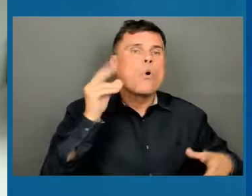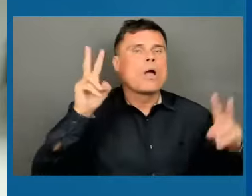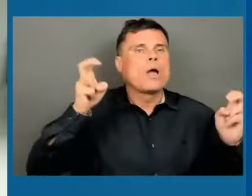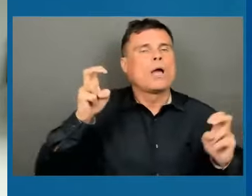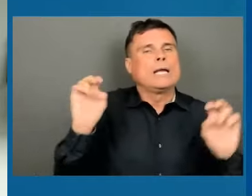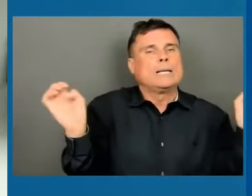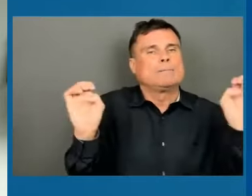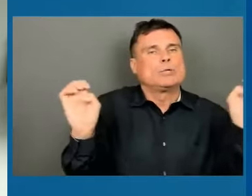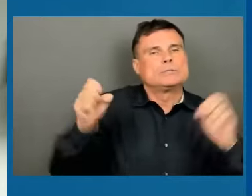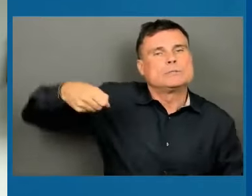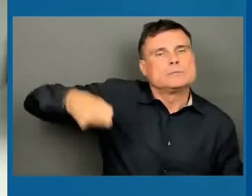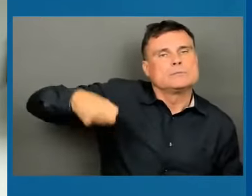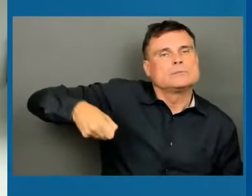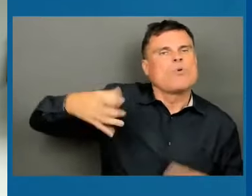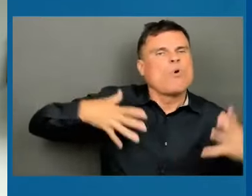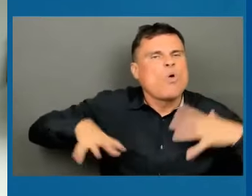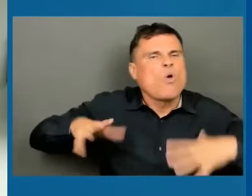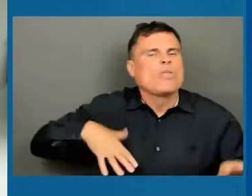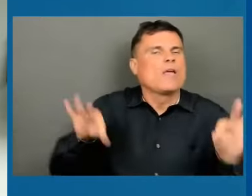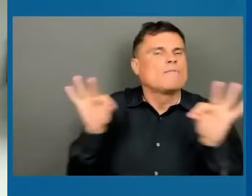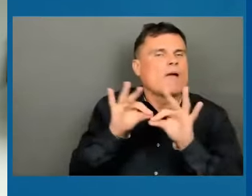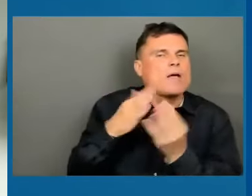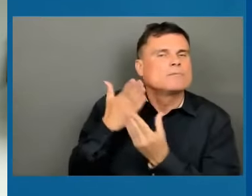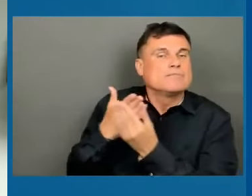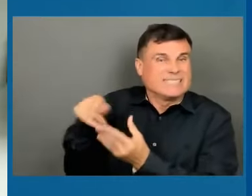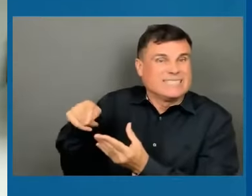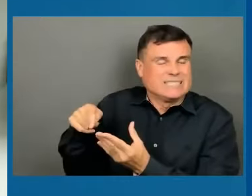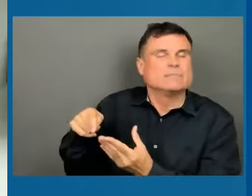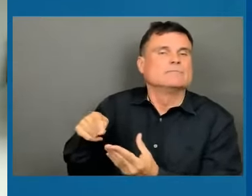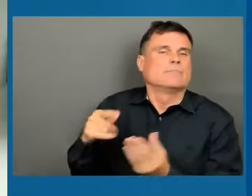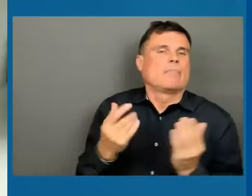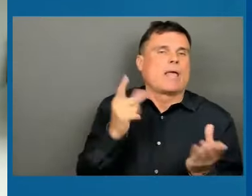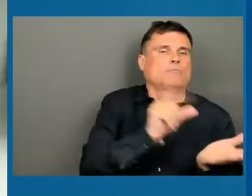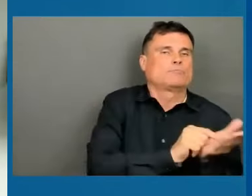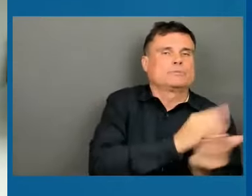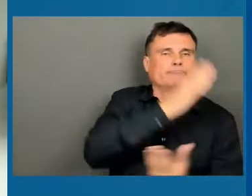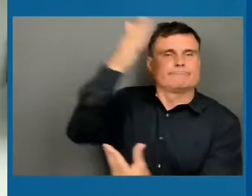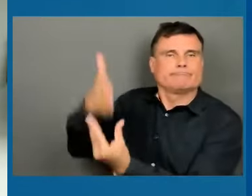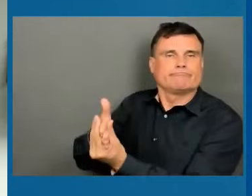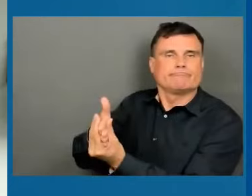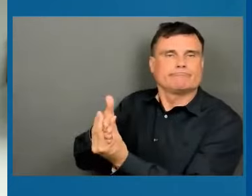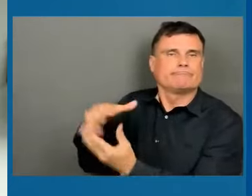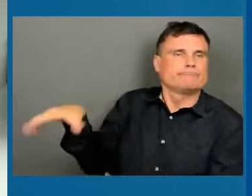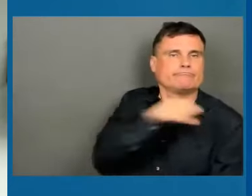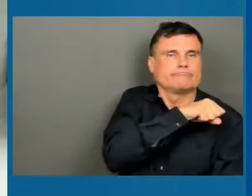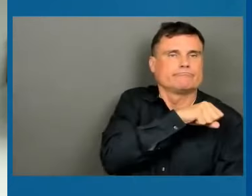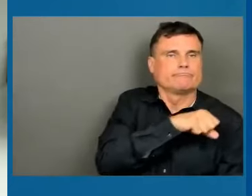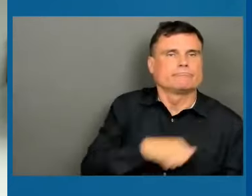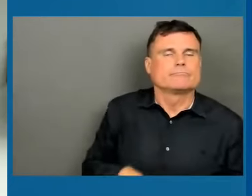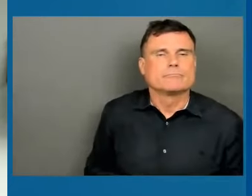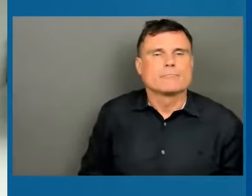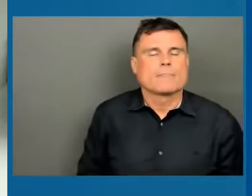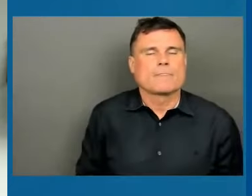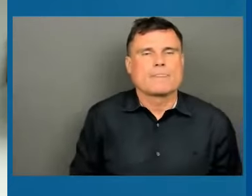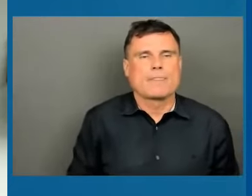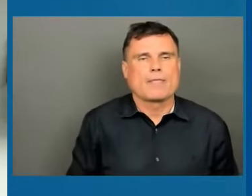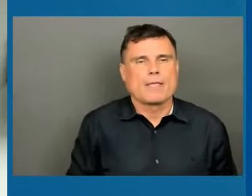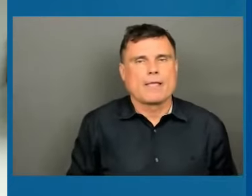we can. Thanks. We have time for one more